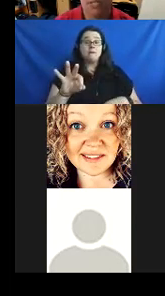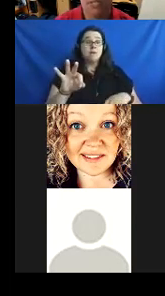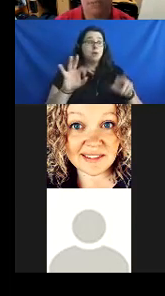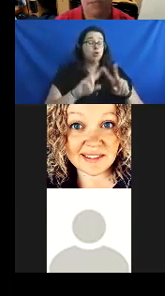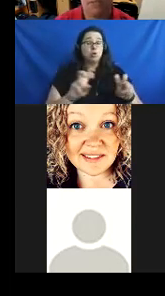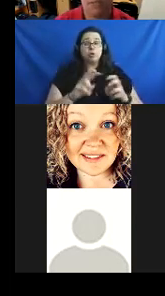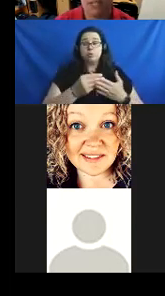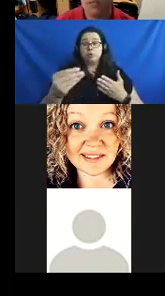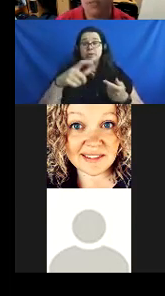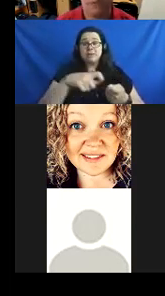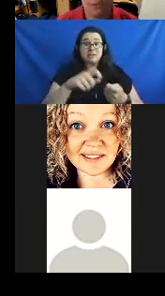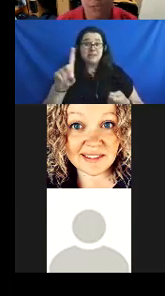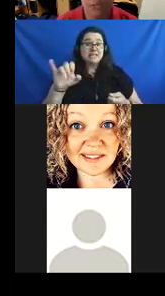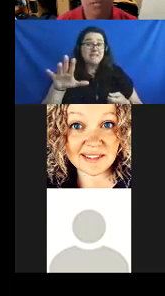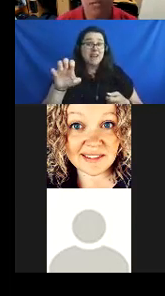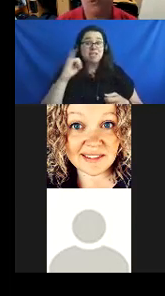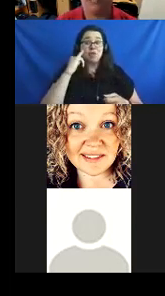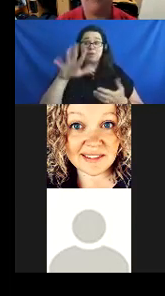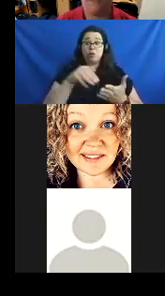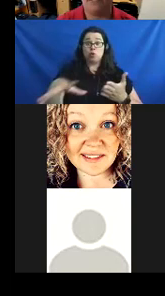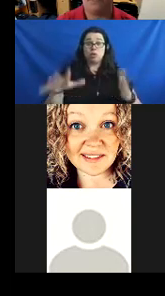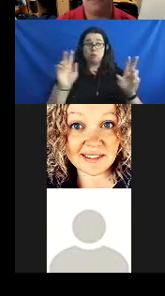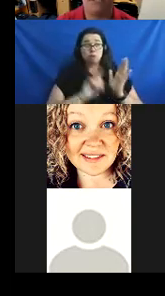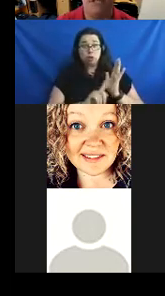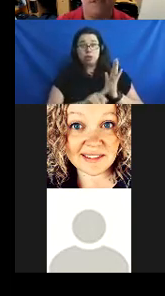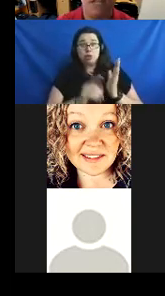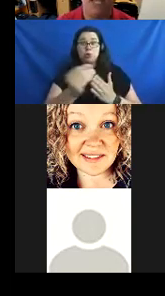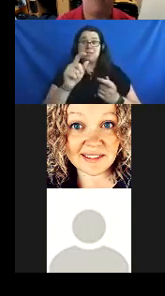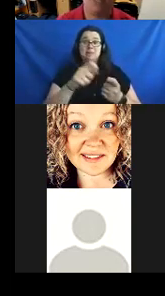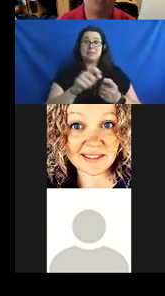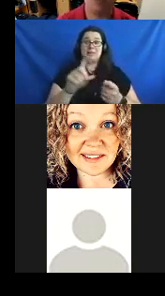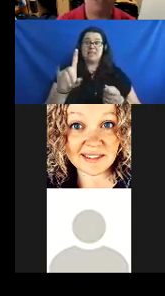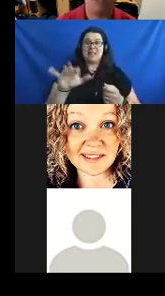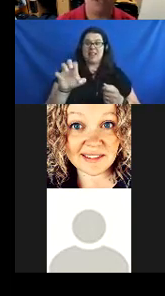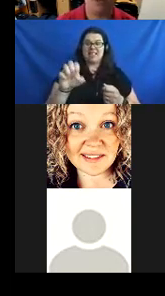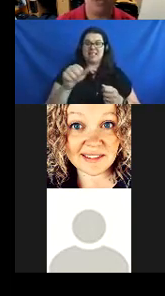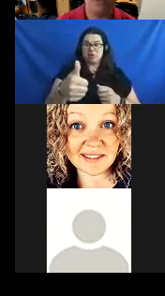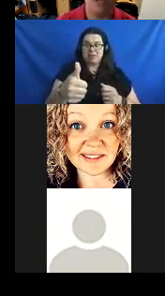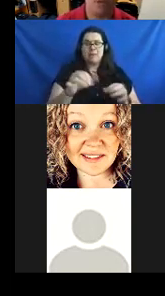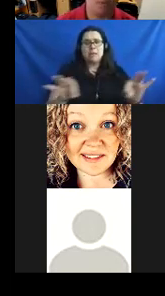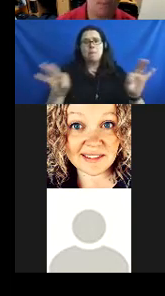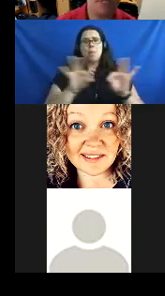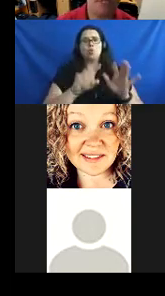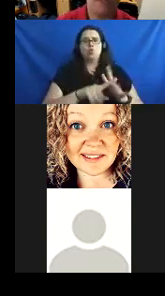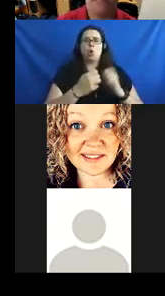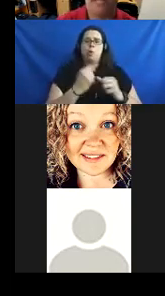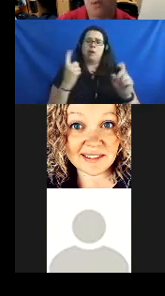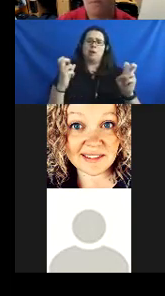SPECIFIC DEVICES OR IF YOUR STUDENT IS LOOKING AT PURCHASING DEVICES FOR THEMSELVES, IT'S IMPORTANT TO START WITH A PROPER ASSESSMENT TO HELP THEM MAKE THE